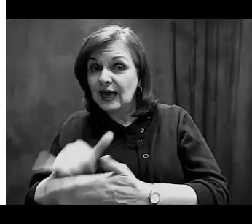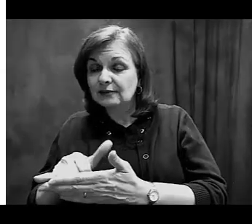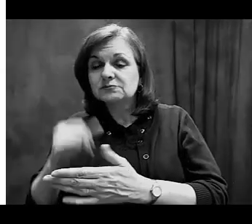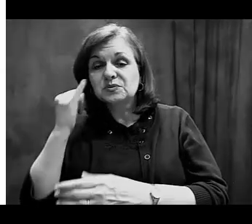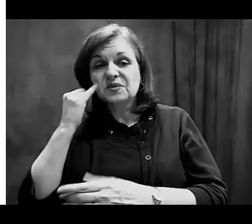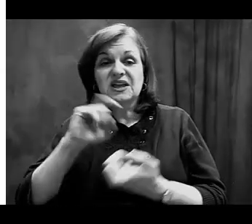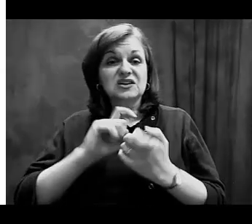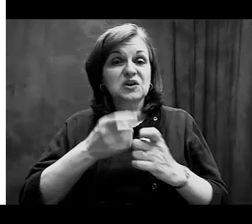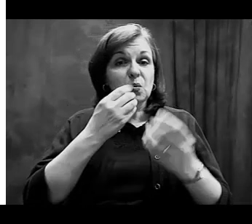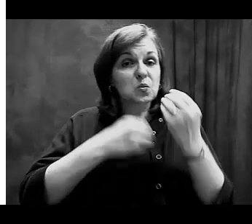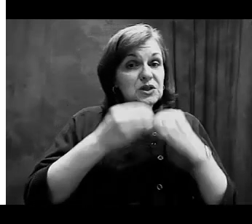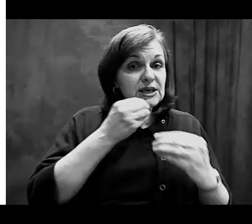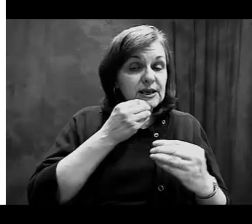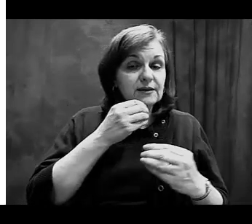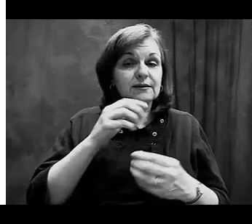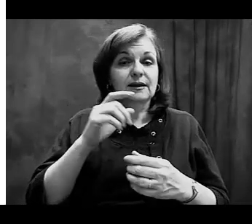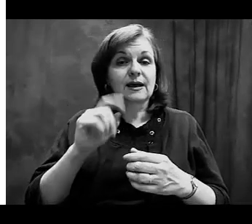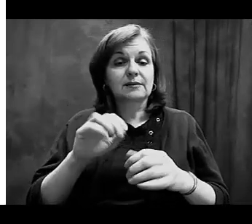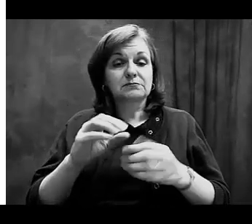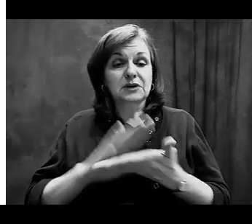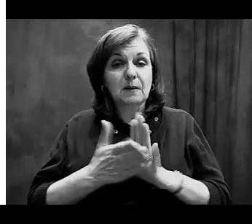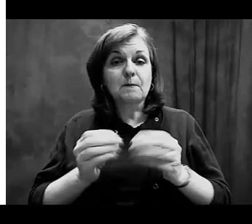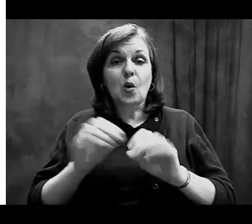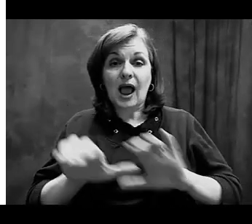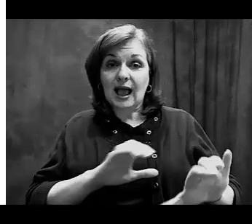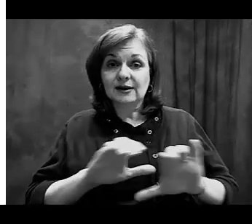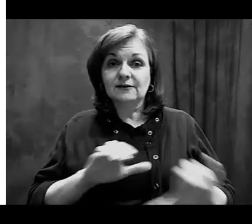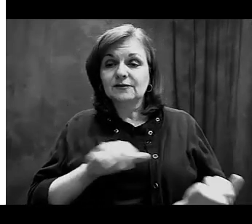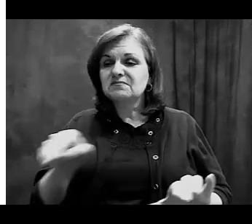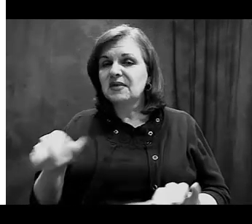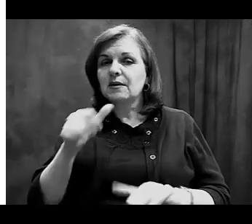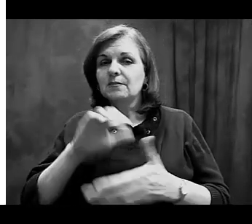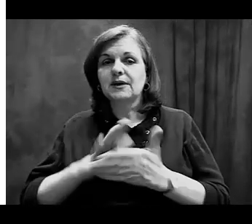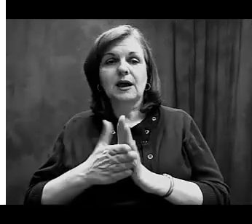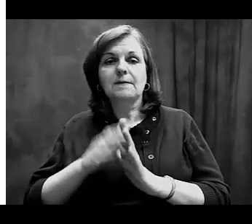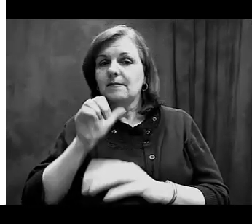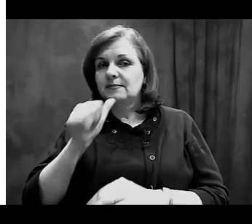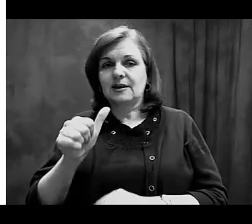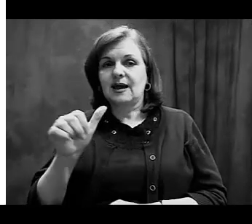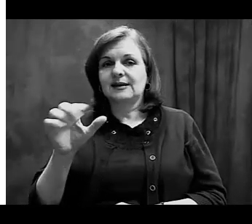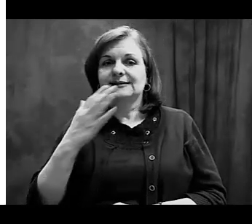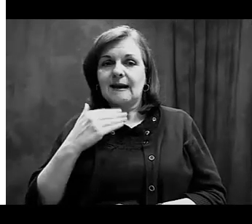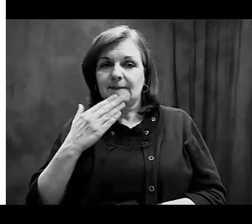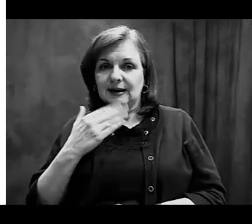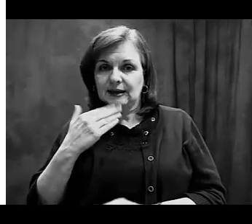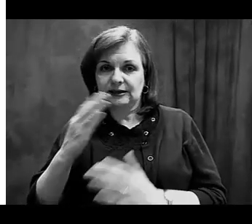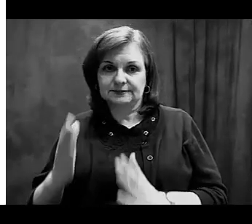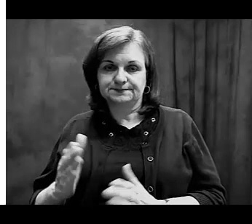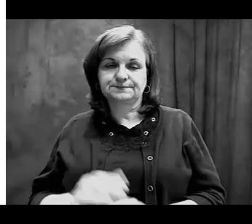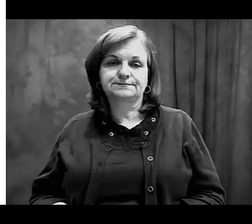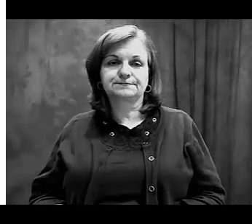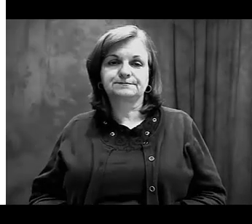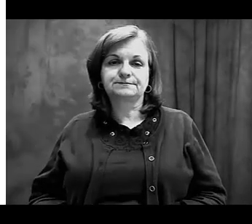and an increase in activity could make them no longer diabetic!!